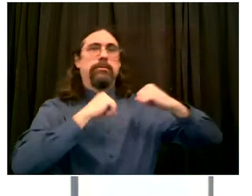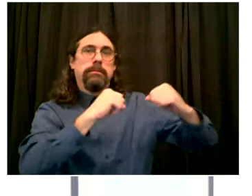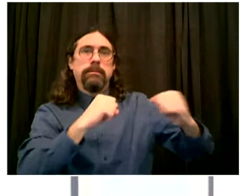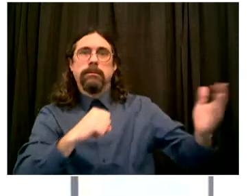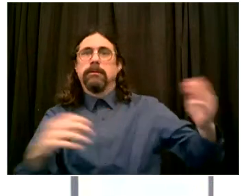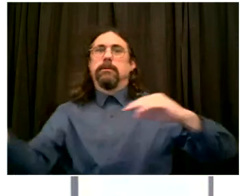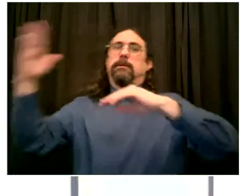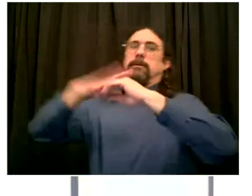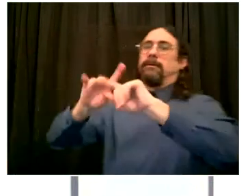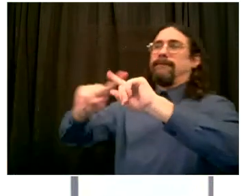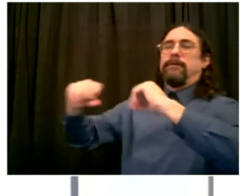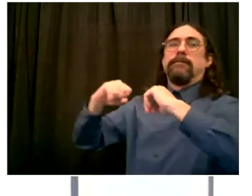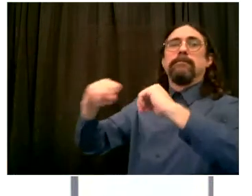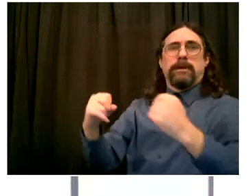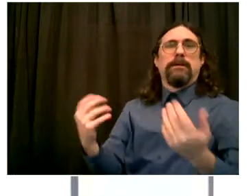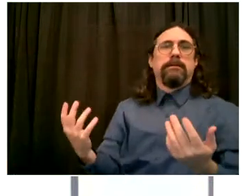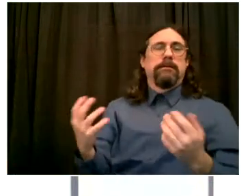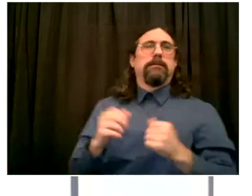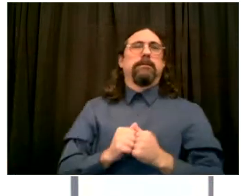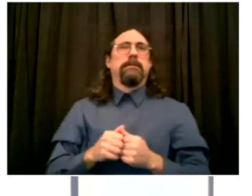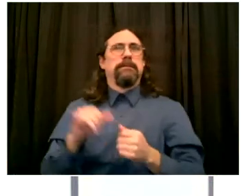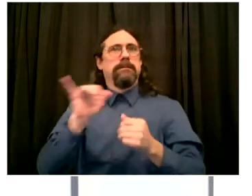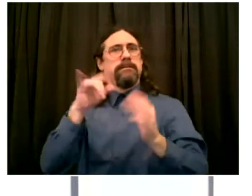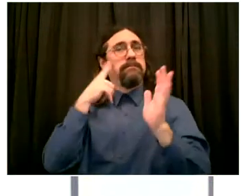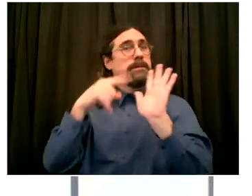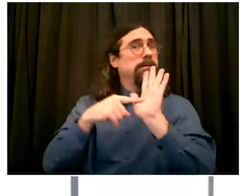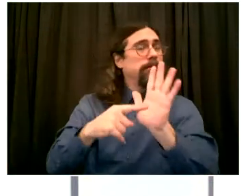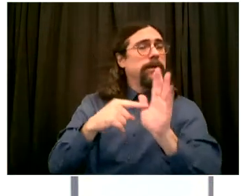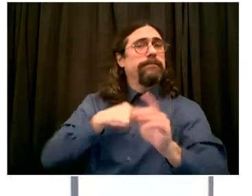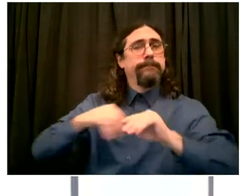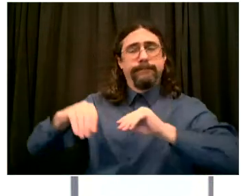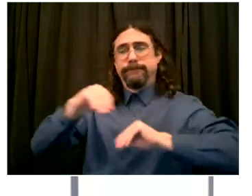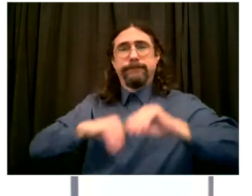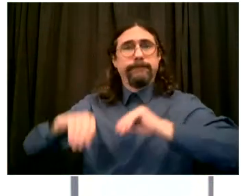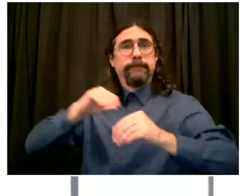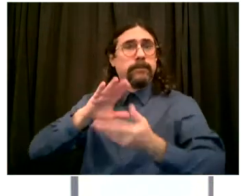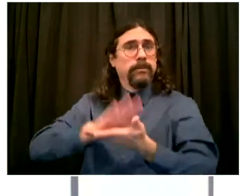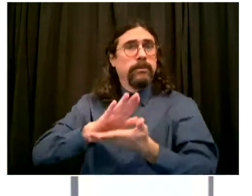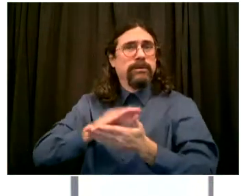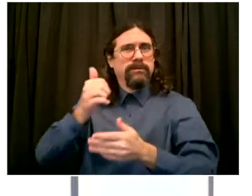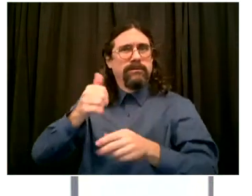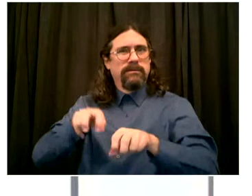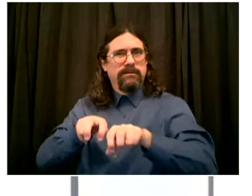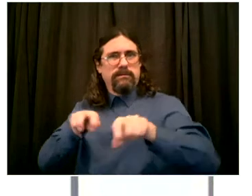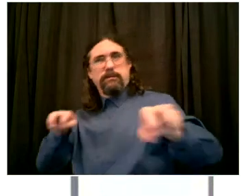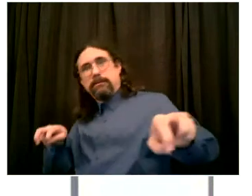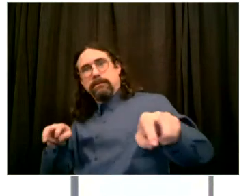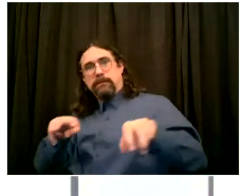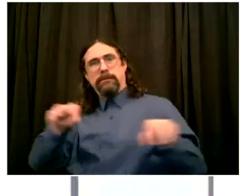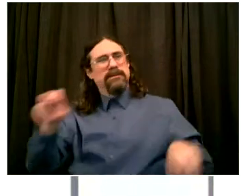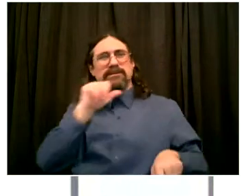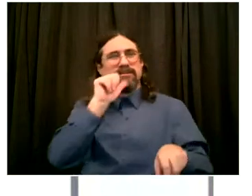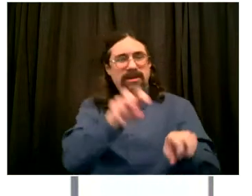APPROPRIATELY ISOLATE AND QUARANTINE ONE IS INDICATED, ALL OF THAT